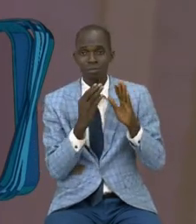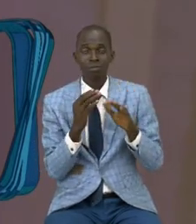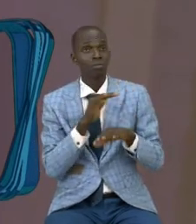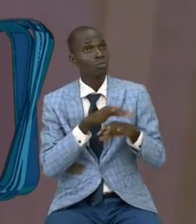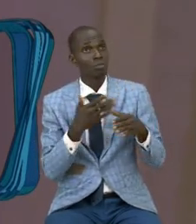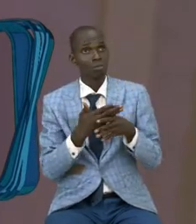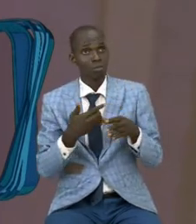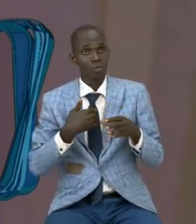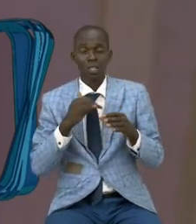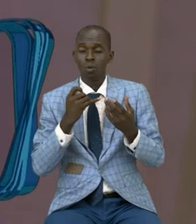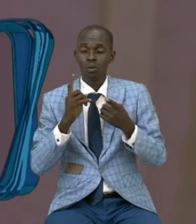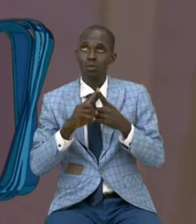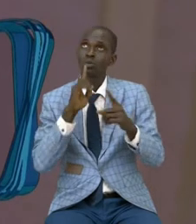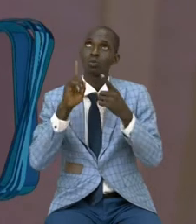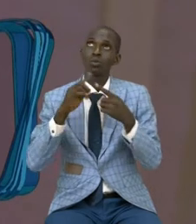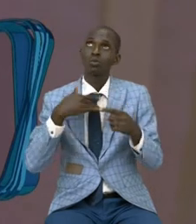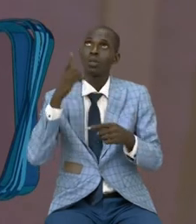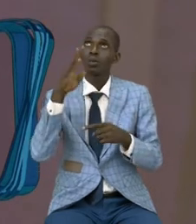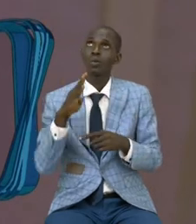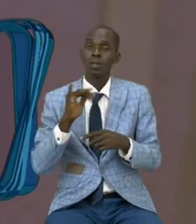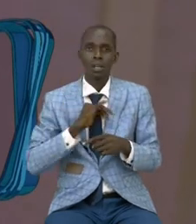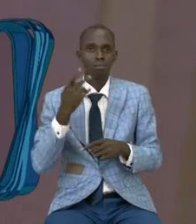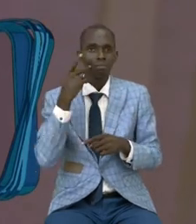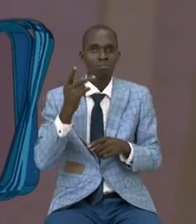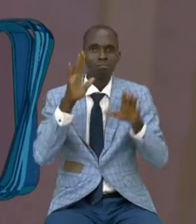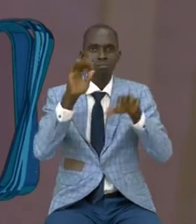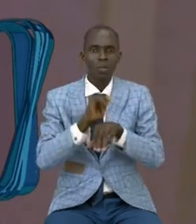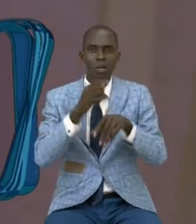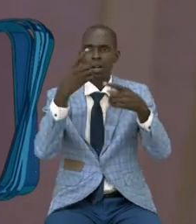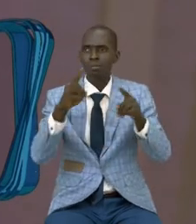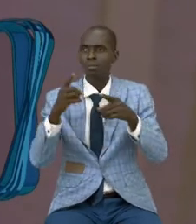nobody must be must escape the council counselor